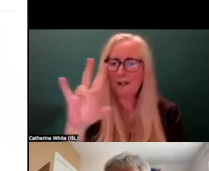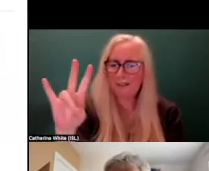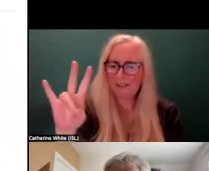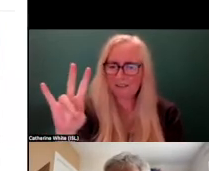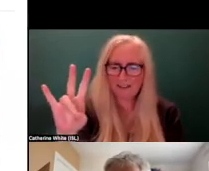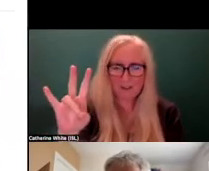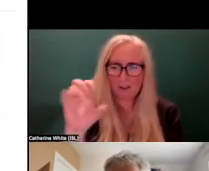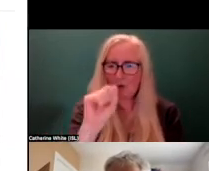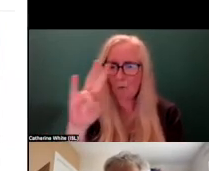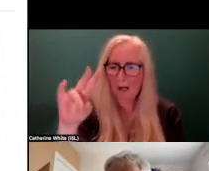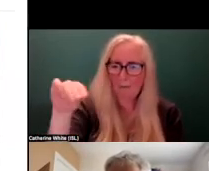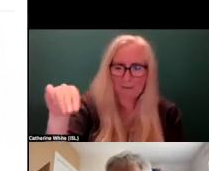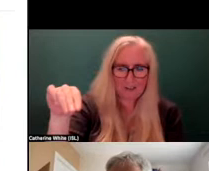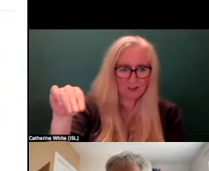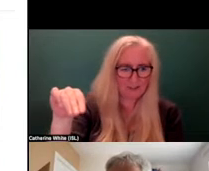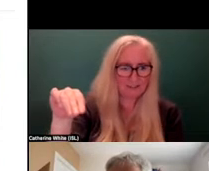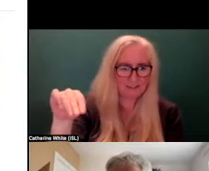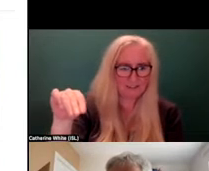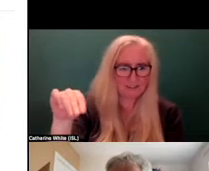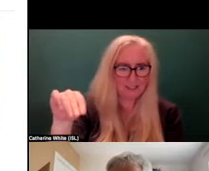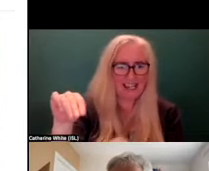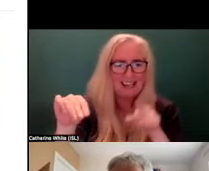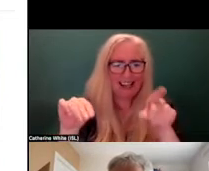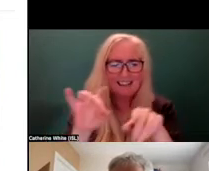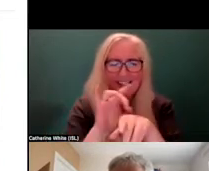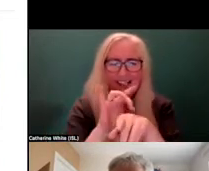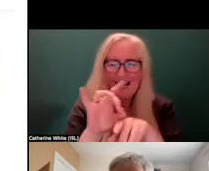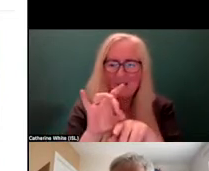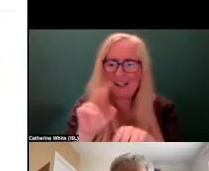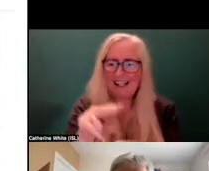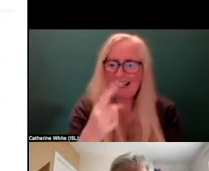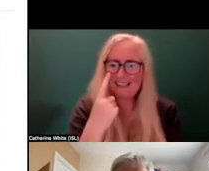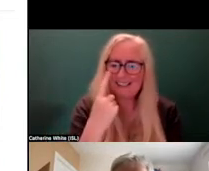So they're certainly a lot bigger than the kinds of units that we would see in